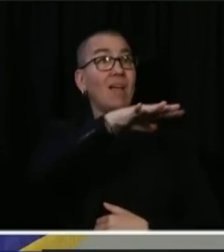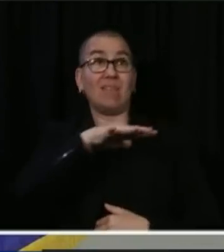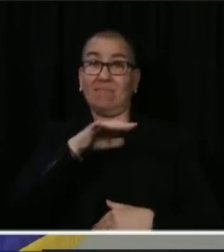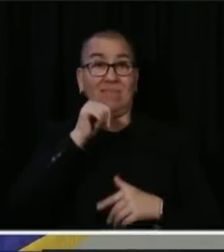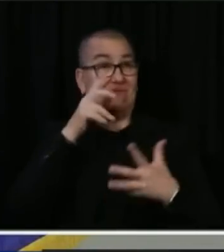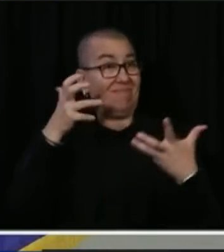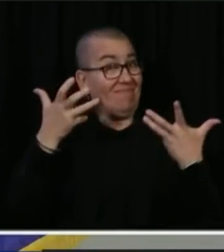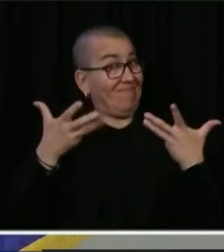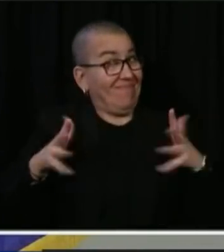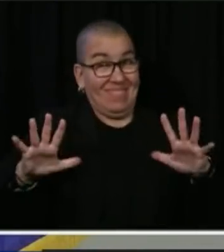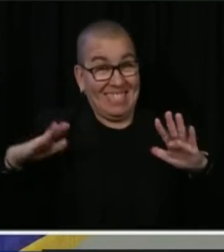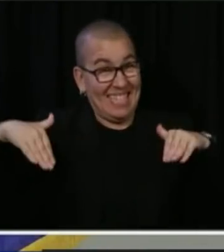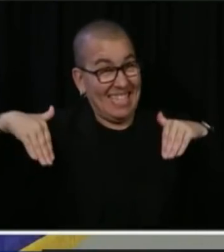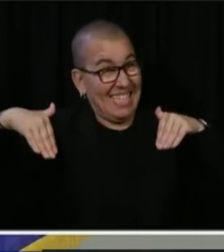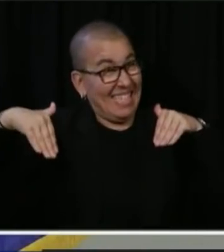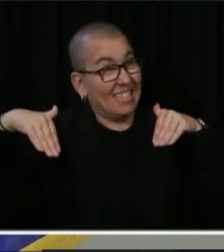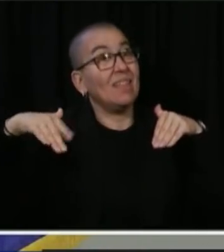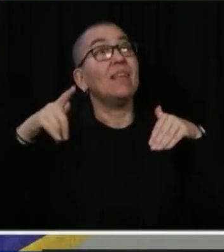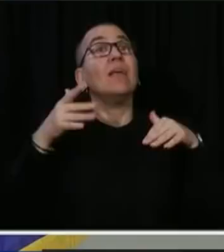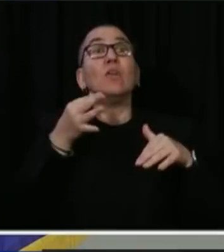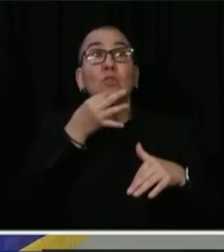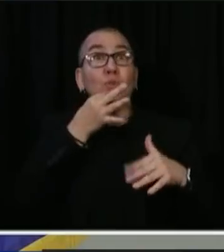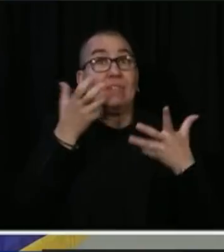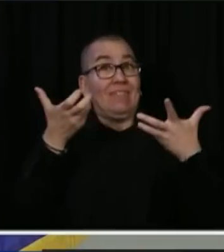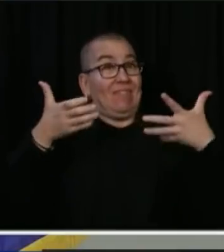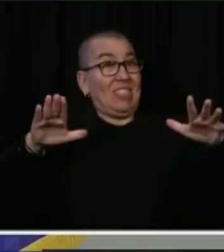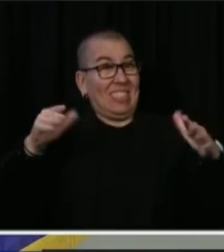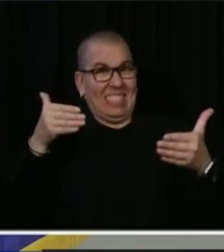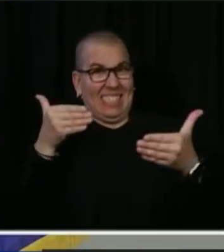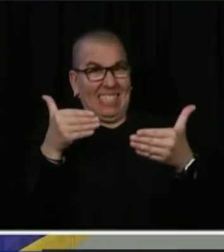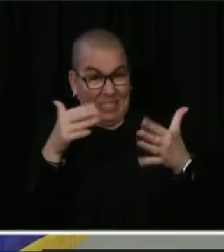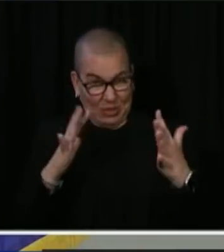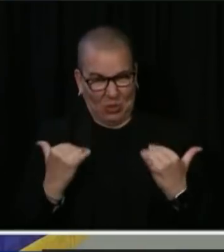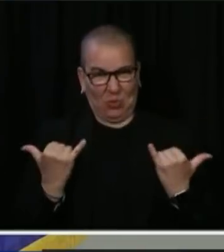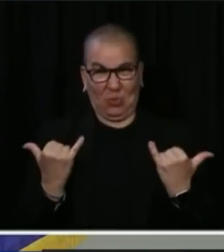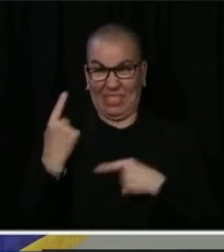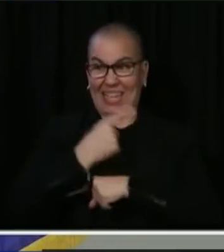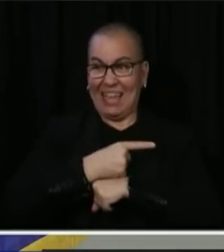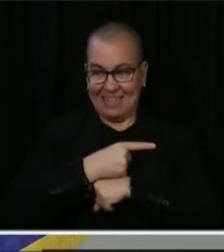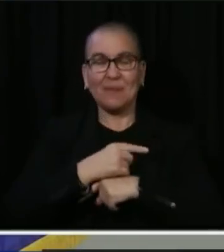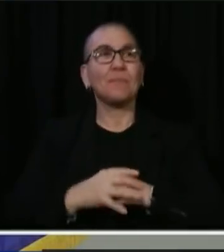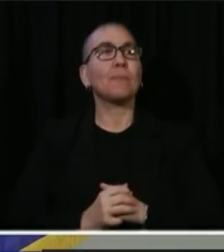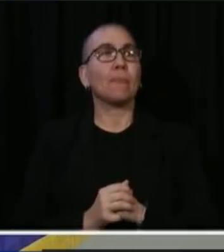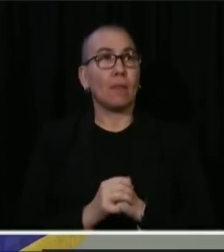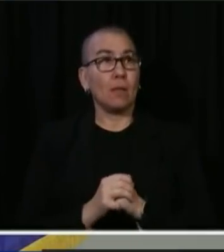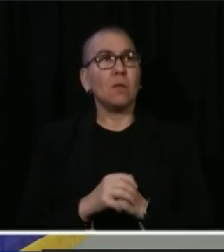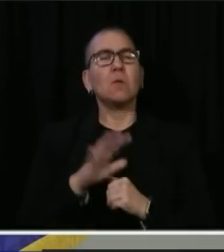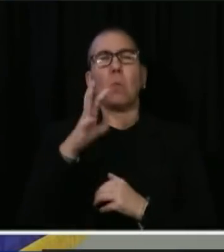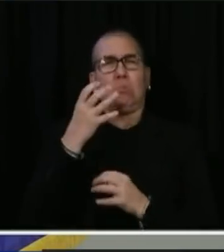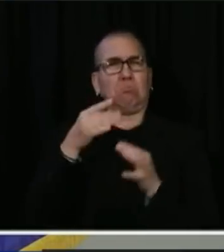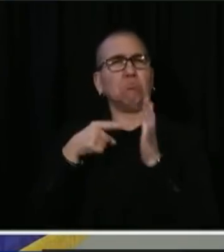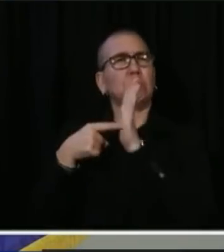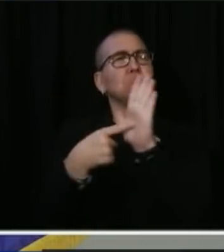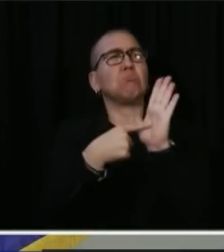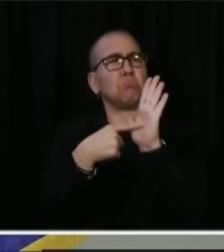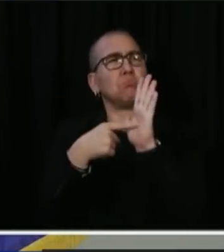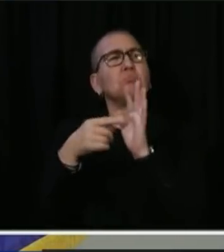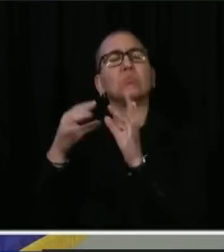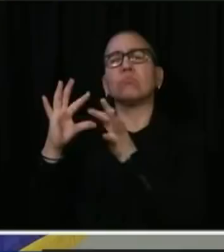WE DID THE THINGS THAT NEEDED TO BE DONE AND TODAY, WE TALK ABOUT WHERE WE ARE AT.